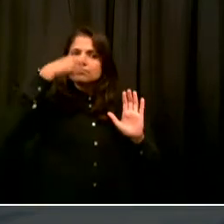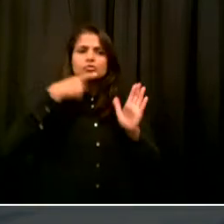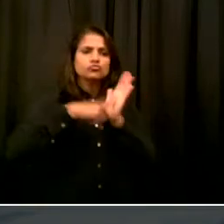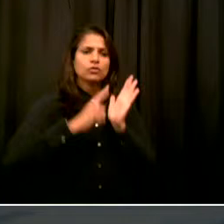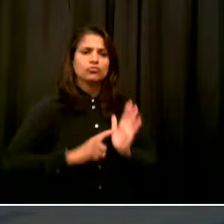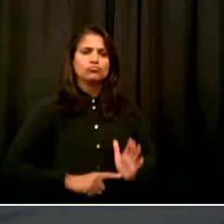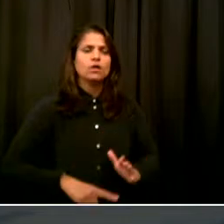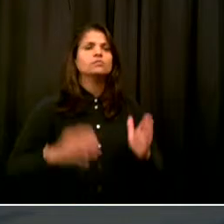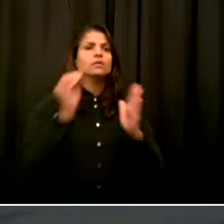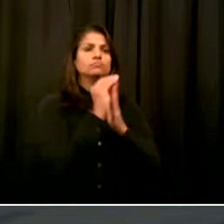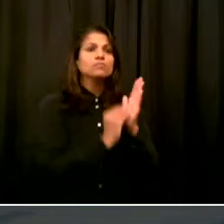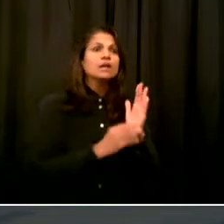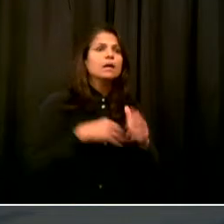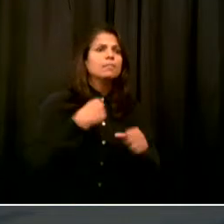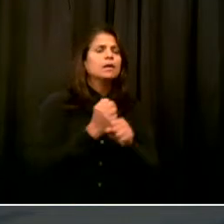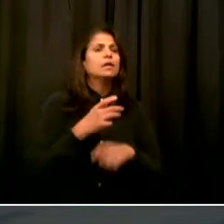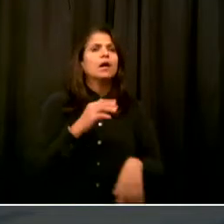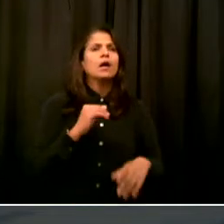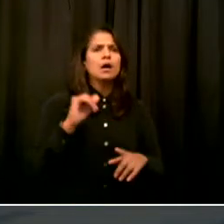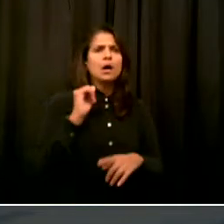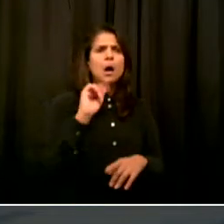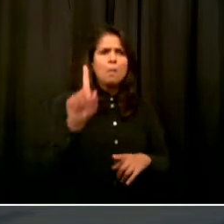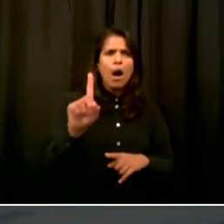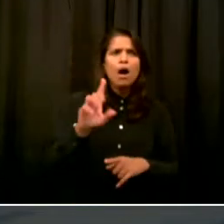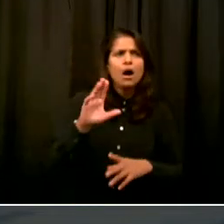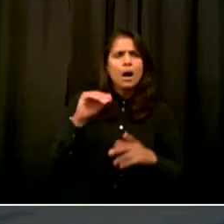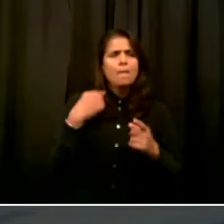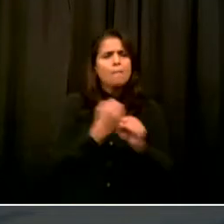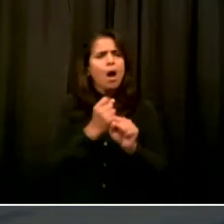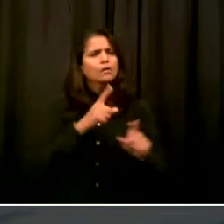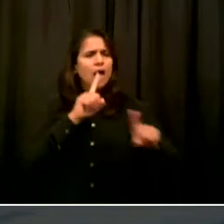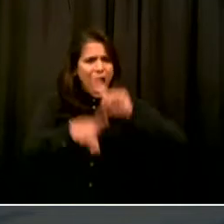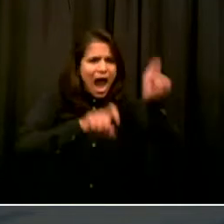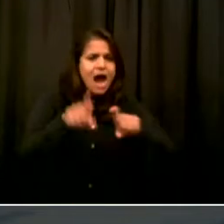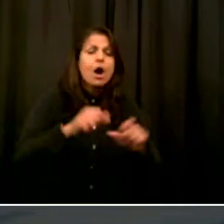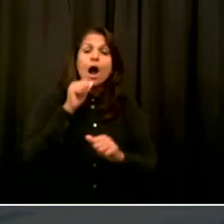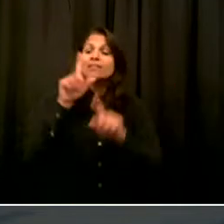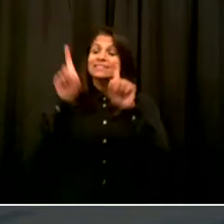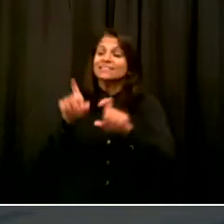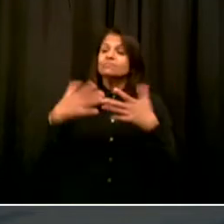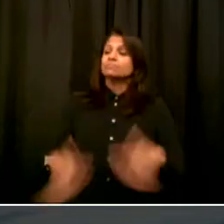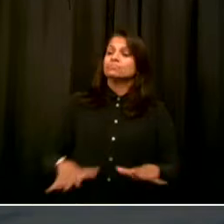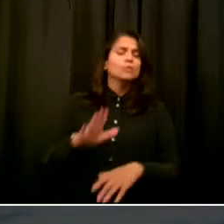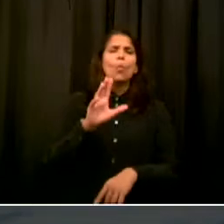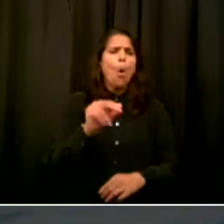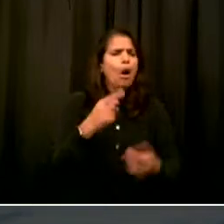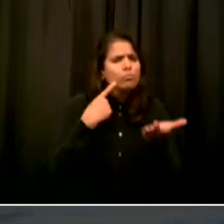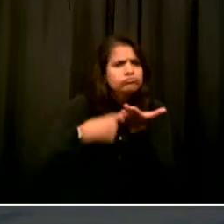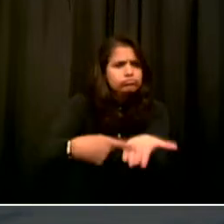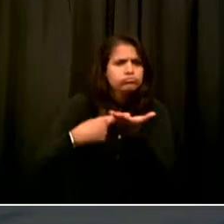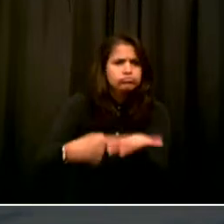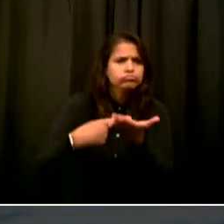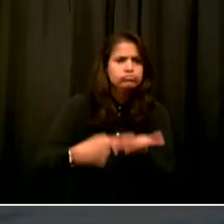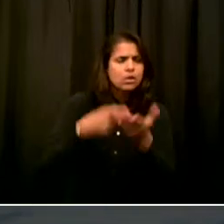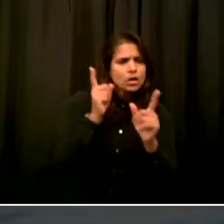WILL INTERVIEW YOU AND YOUR LANGUAGE AND ASK WHO O YOU